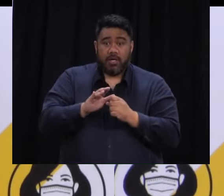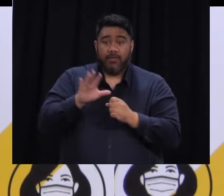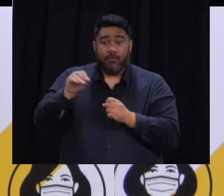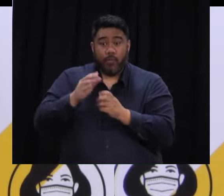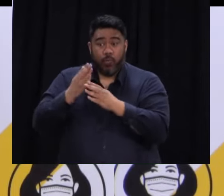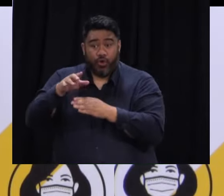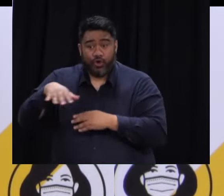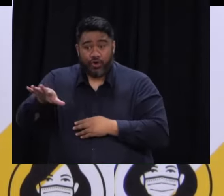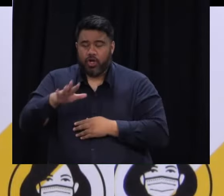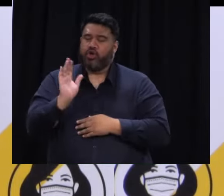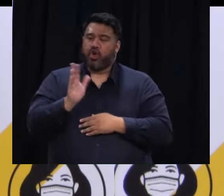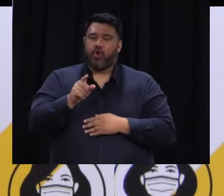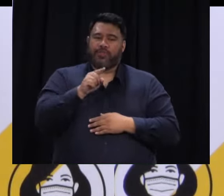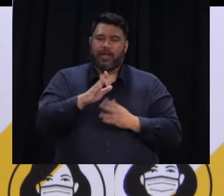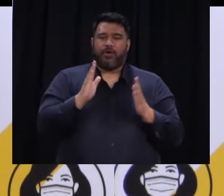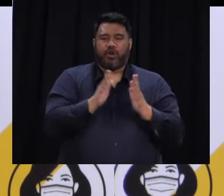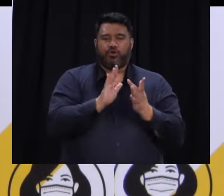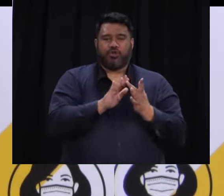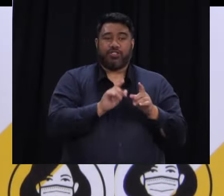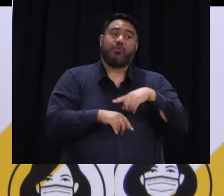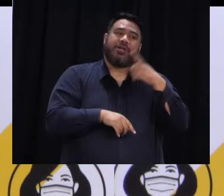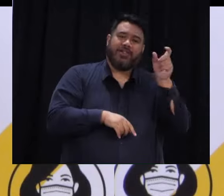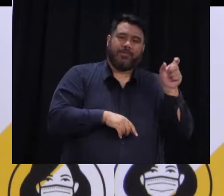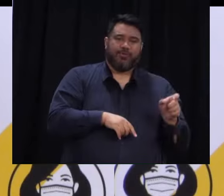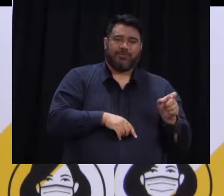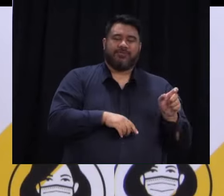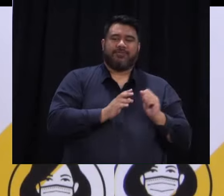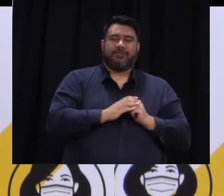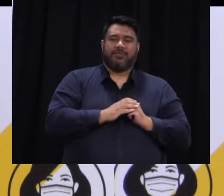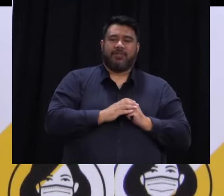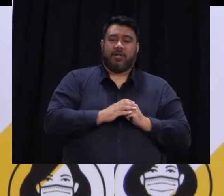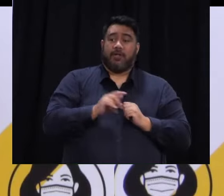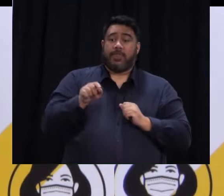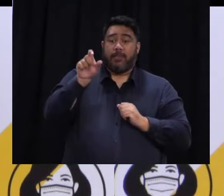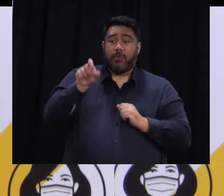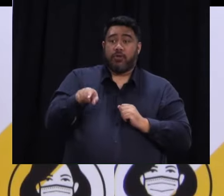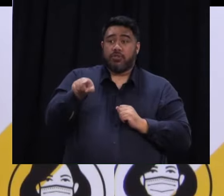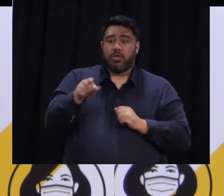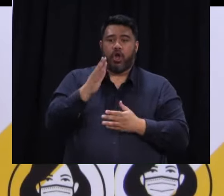yesterday but they didn't test positive at work. They were a close contact p of one of the